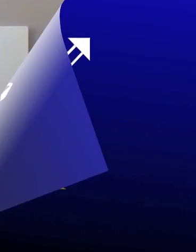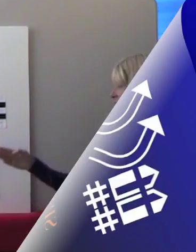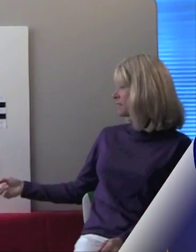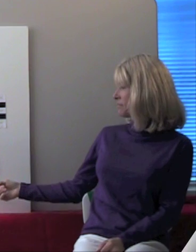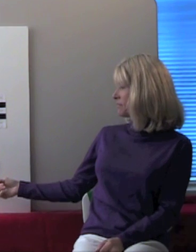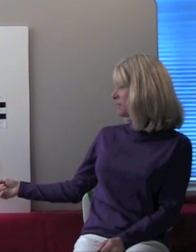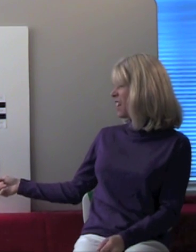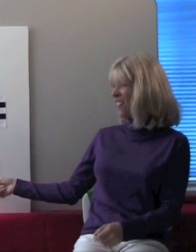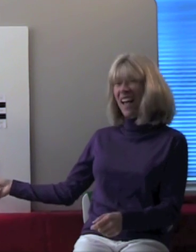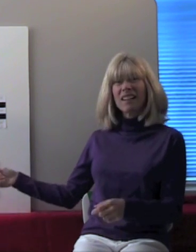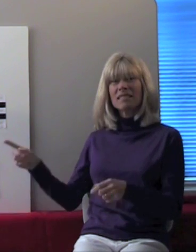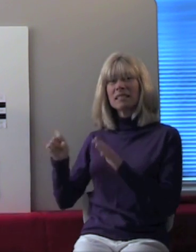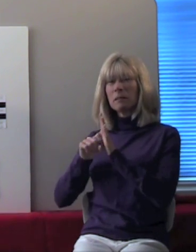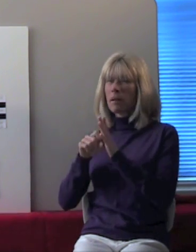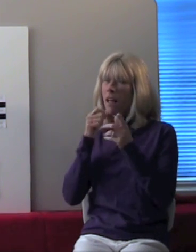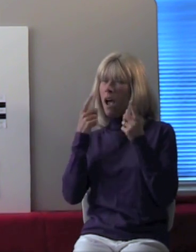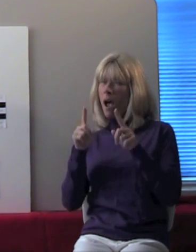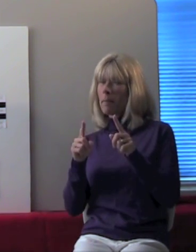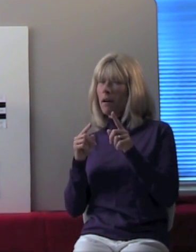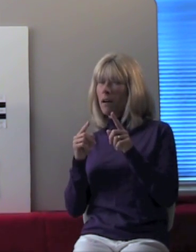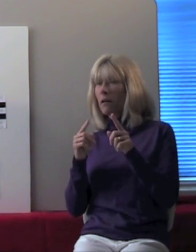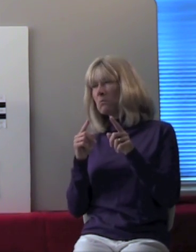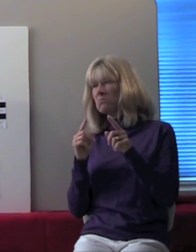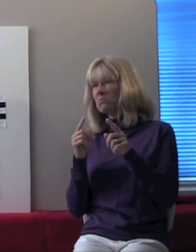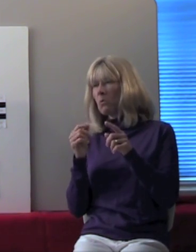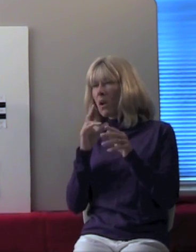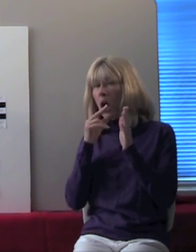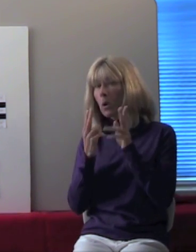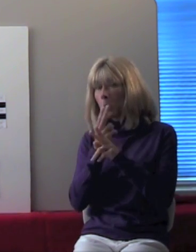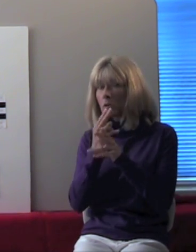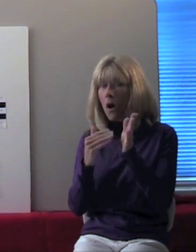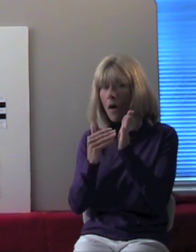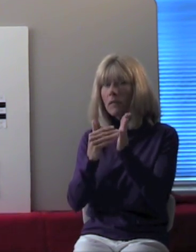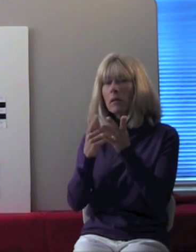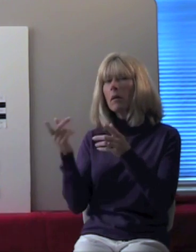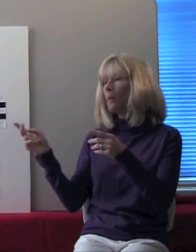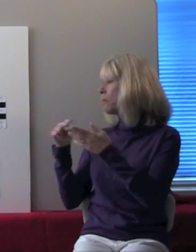This symbol doesn't happen -- isn't used that often.